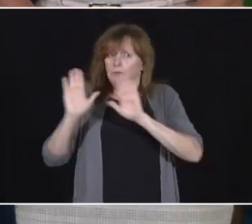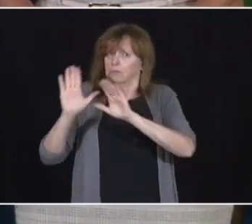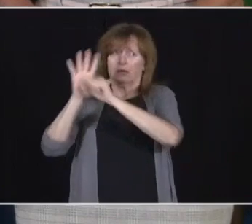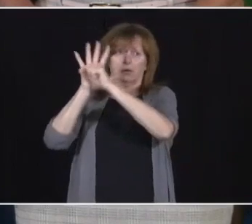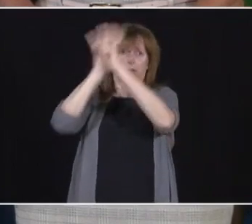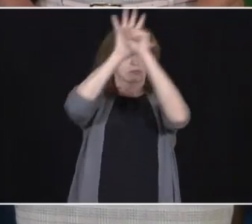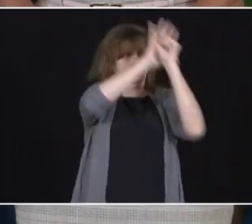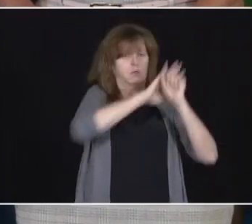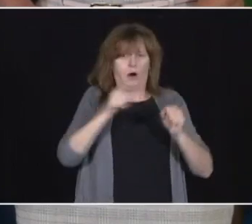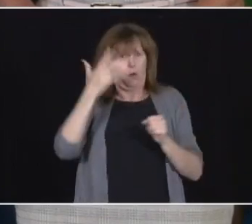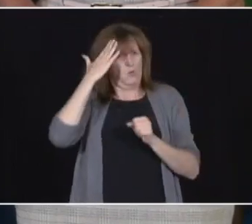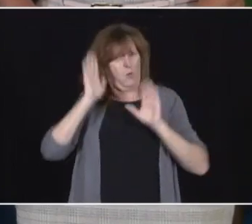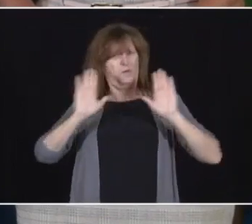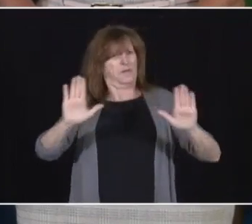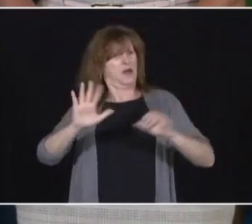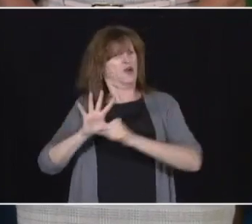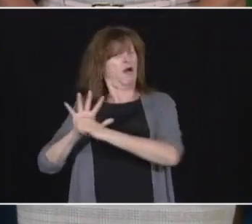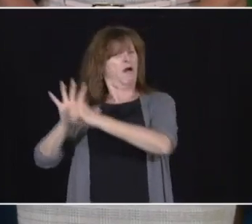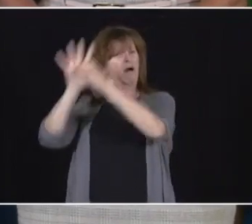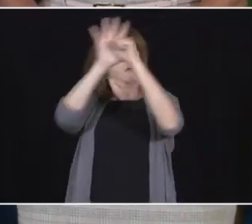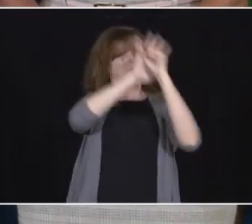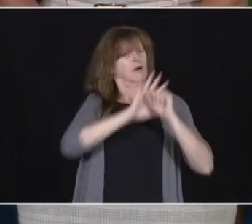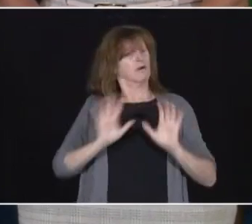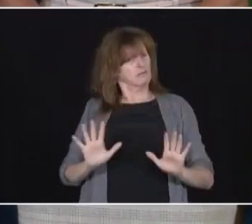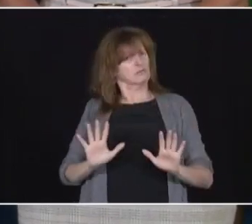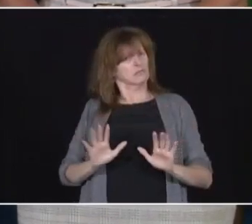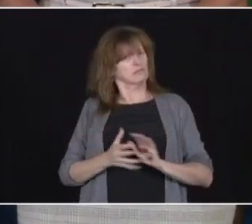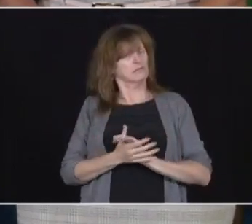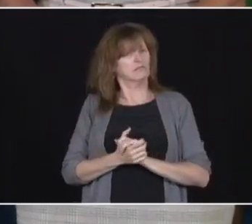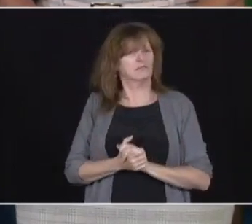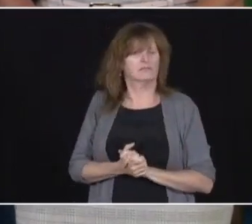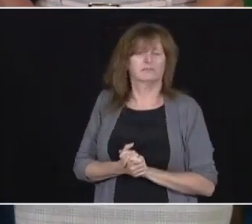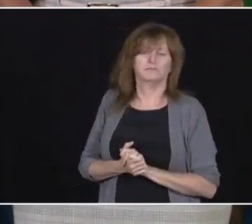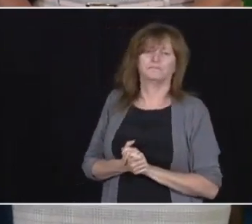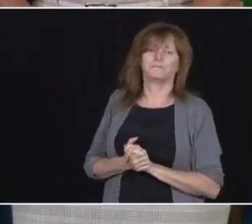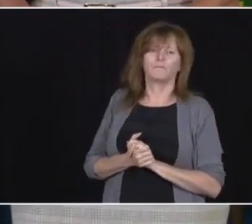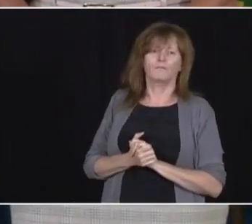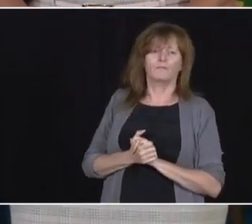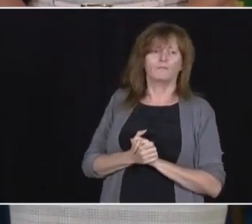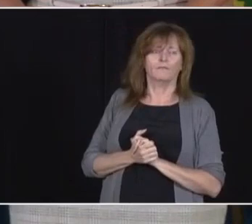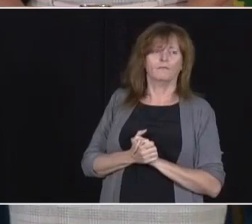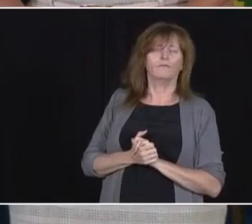And actually, I think that is a good thing that they are able to do that. Because every region is different.